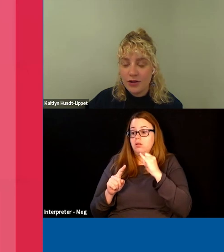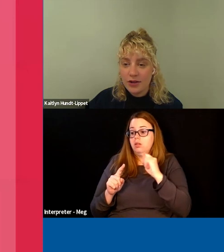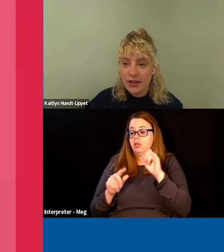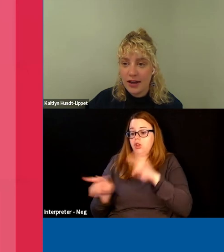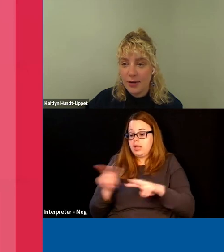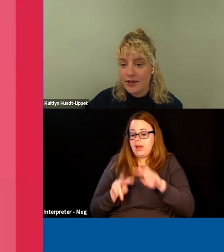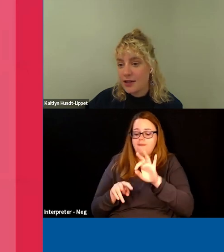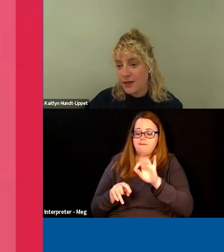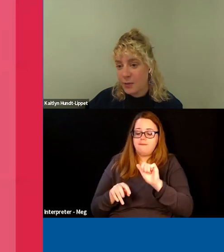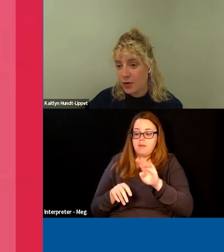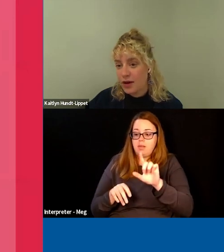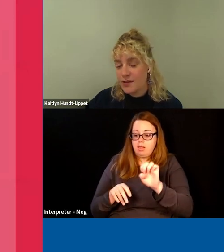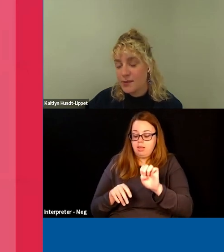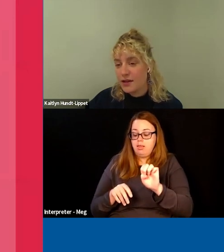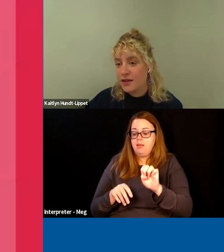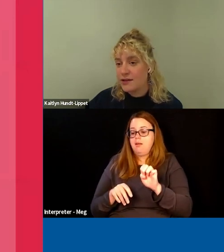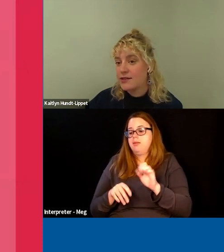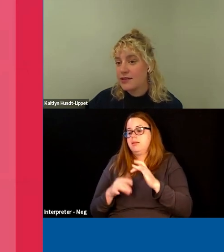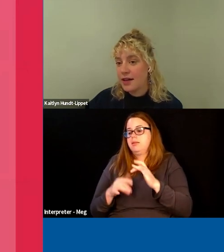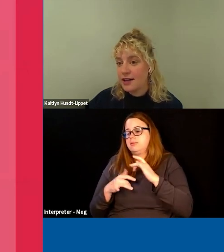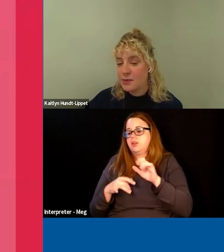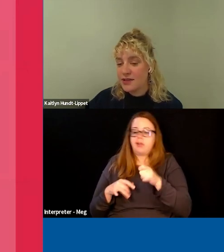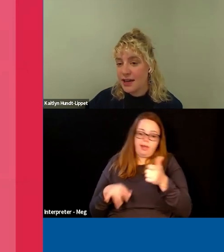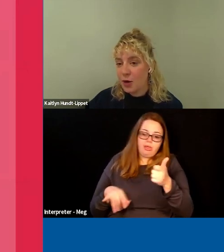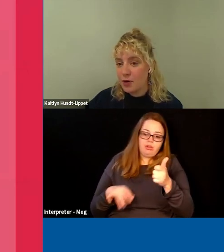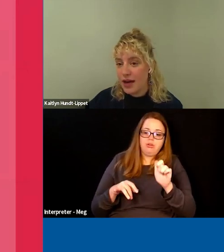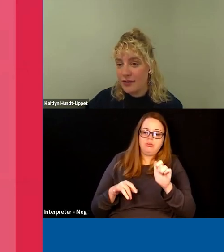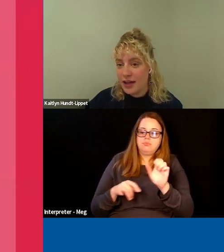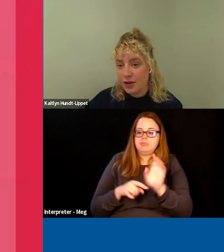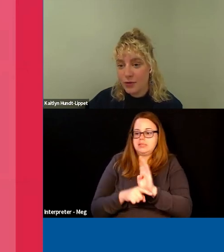usually whether it's at Fable or elsewhere, there's experts that can help you navigate